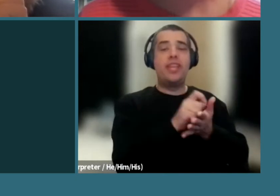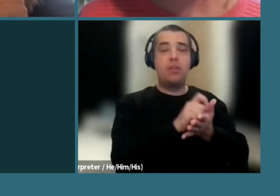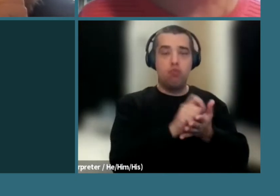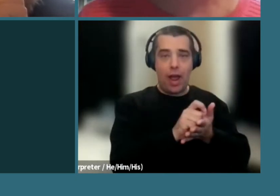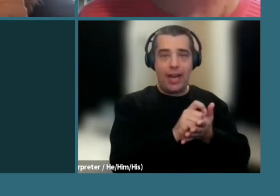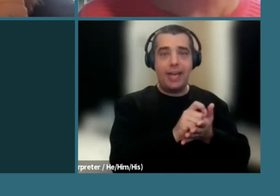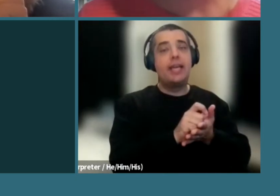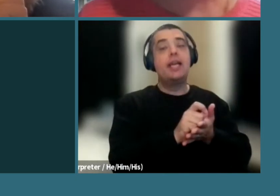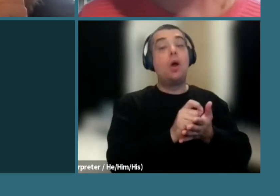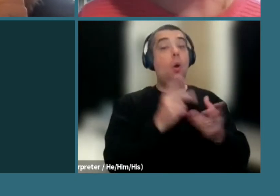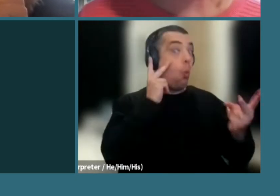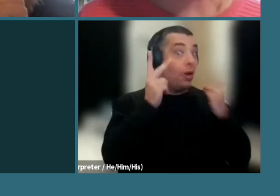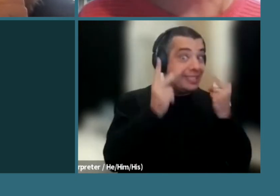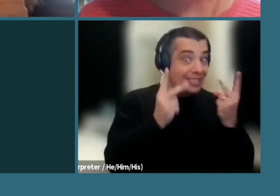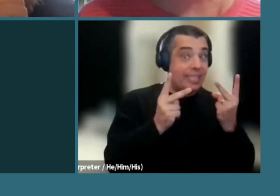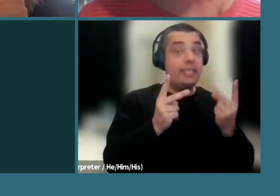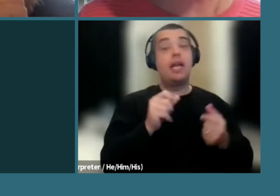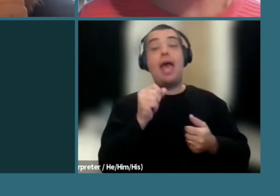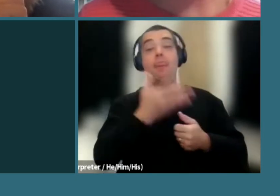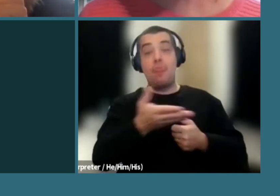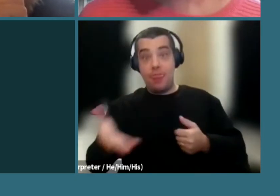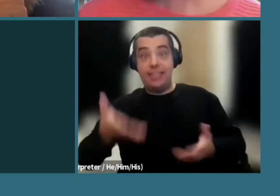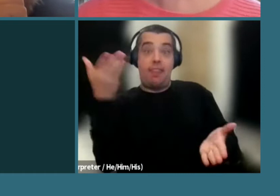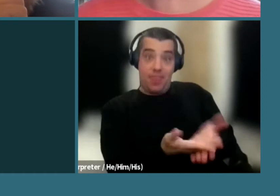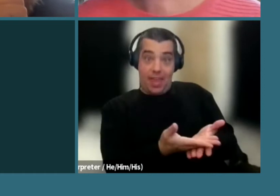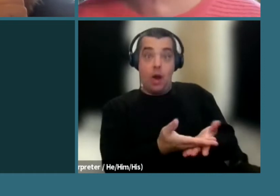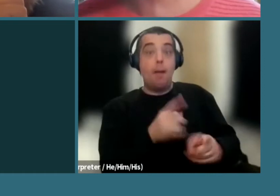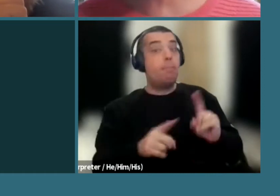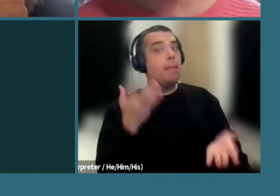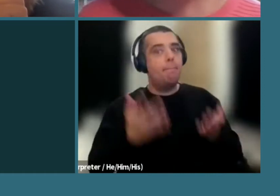what is seen and what the objects are in the image, but that may totally be off